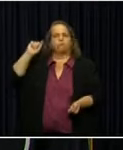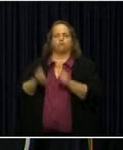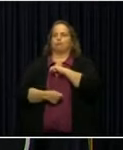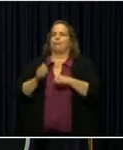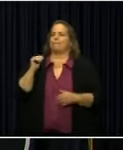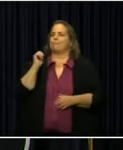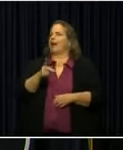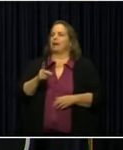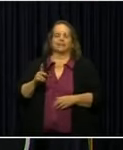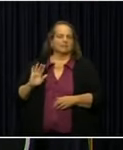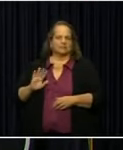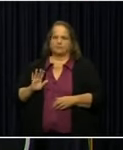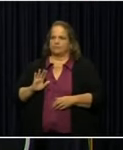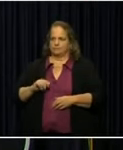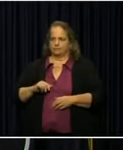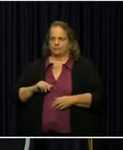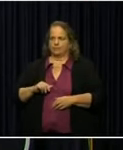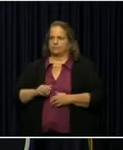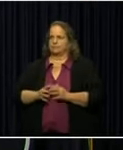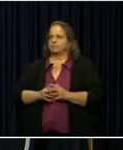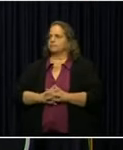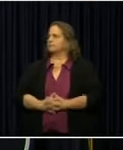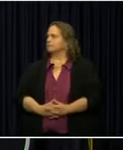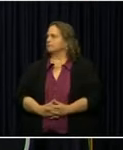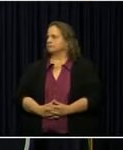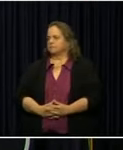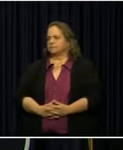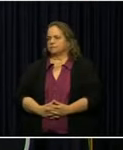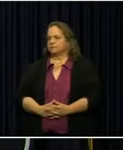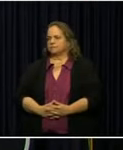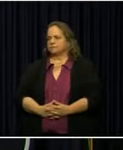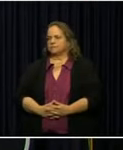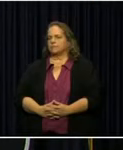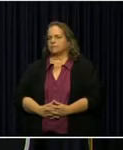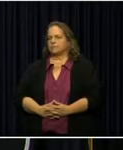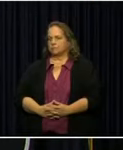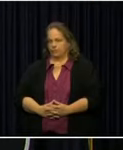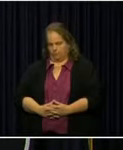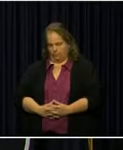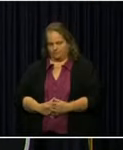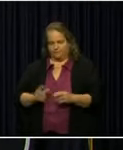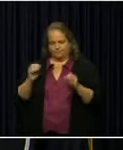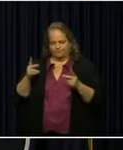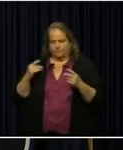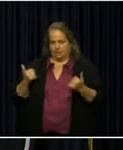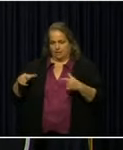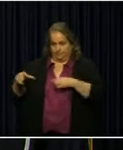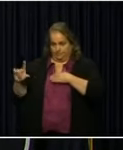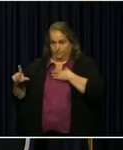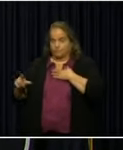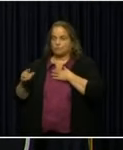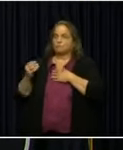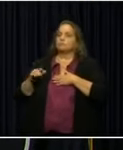AREAS OF WORK. AND WE HAVE SEEN THIS WITH OUR ESSENTIAL BUSINESSES THAT ARE OPEN, AND WE'VE BEEN TOUGH ON